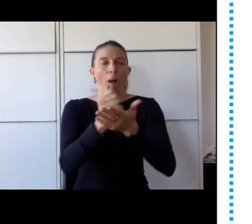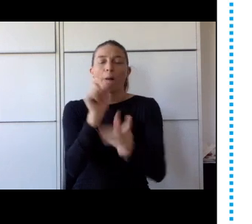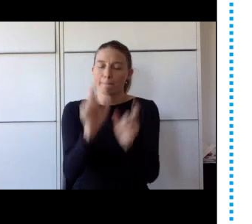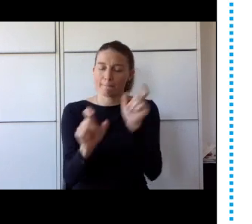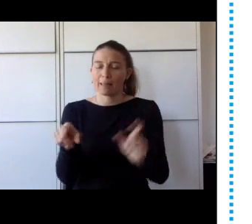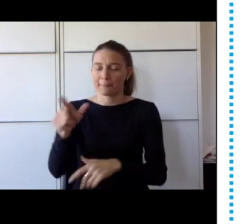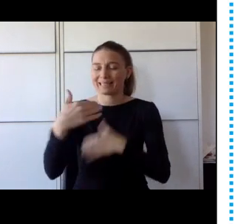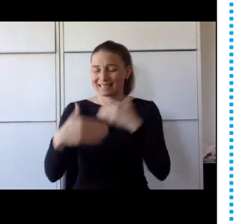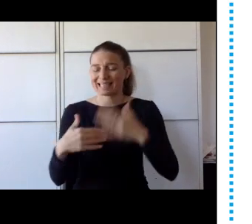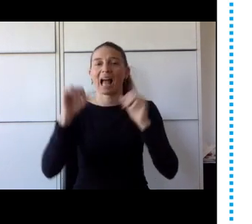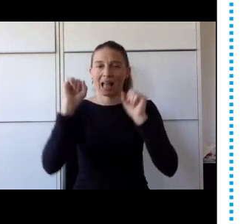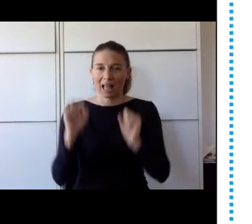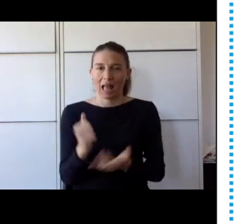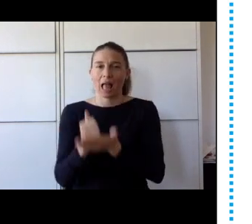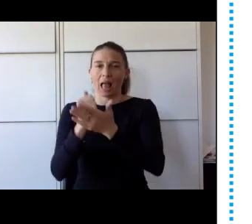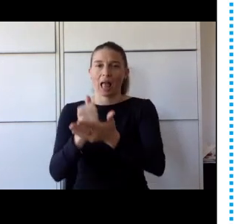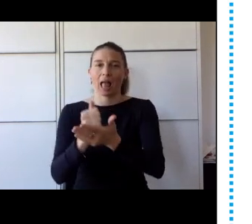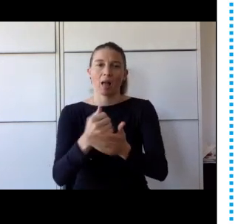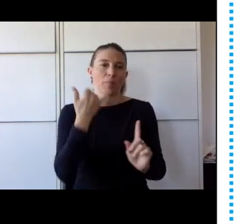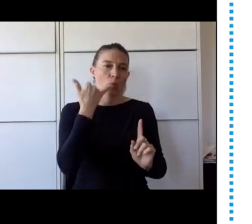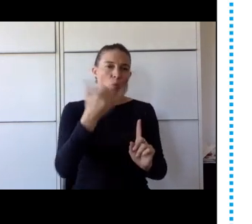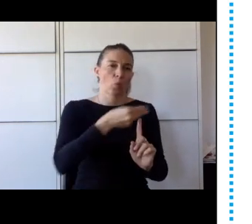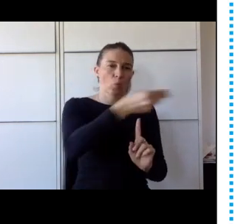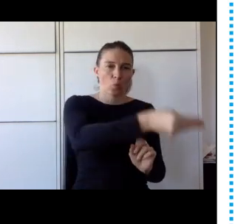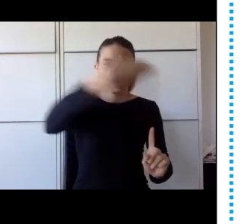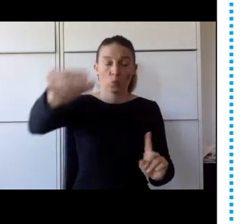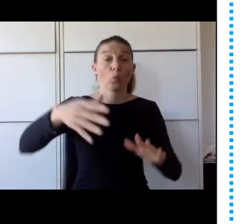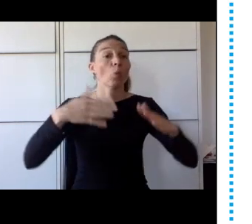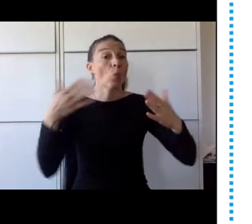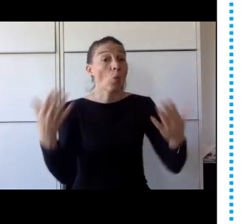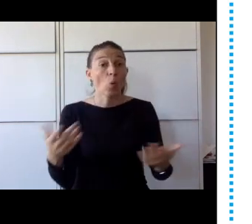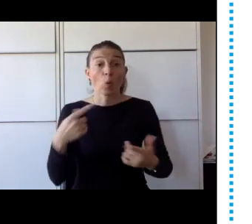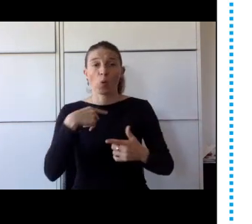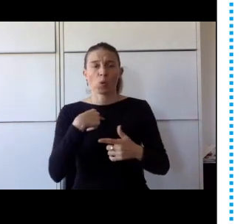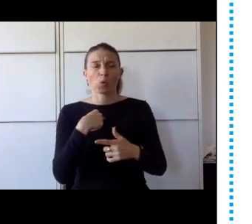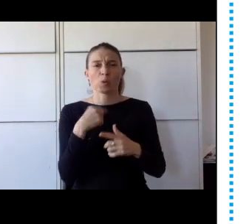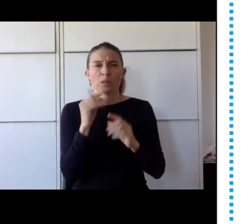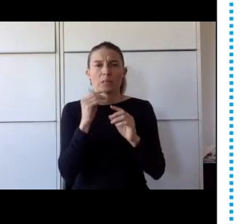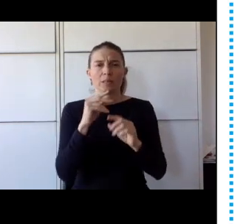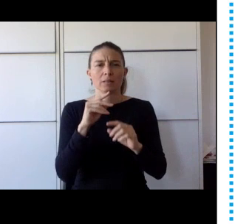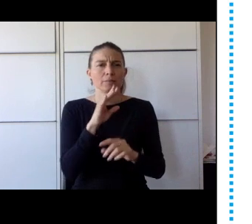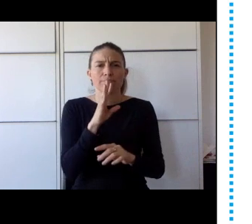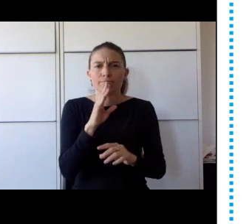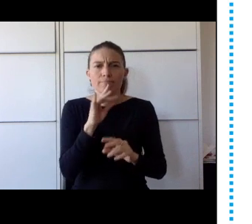to call other people are available 24/7 across the EU.